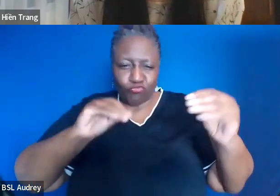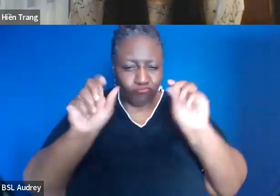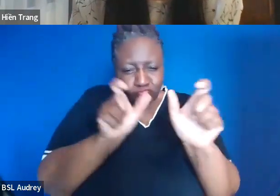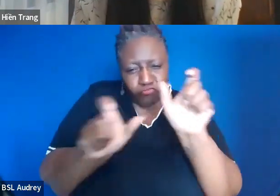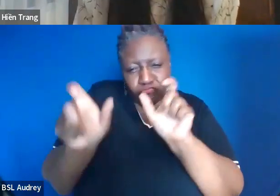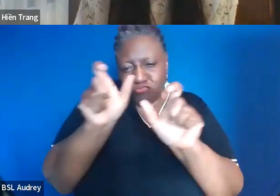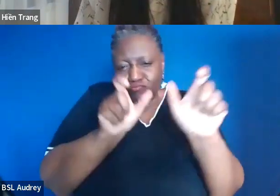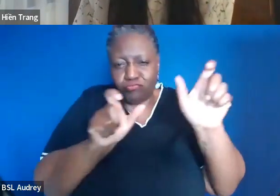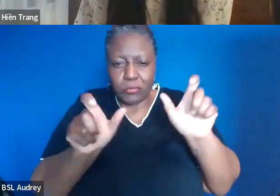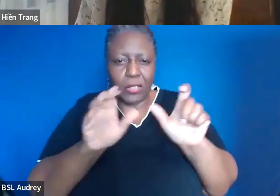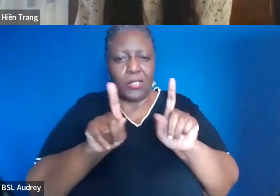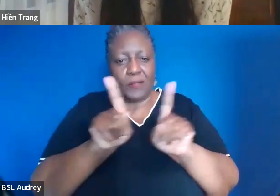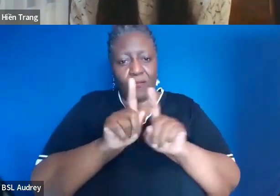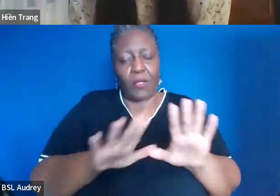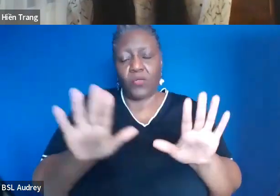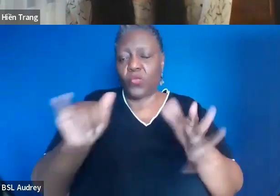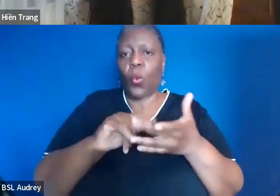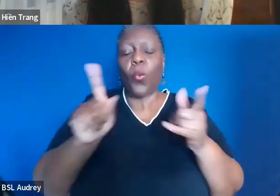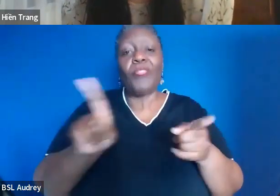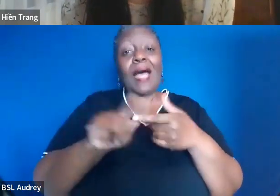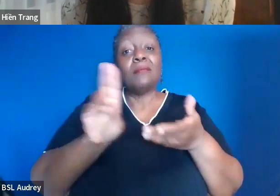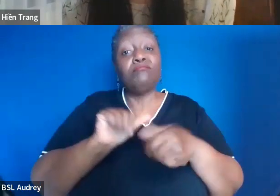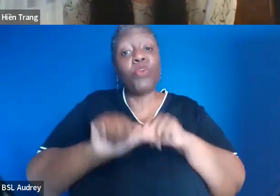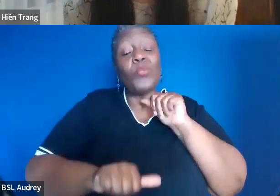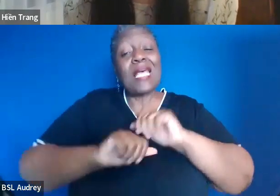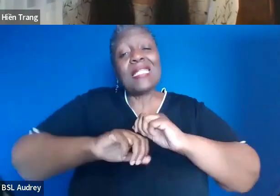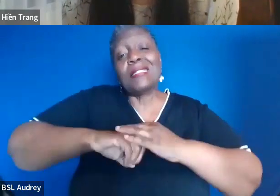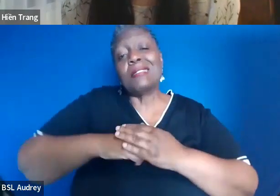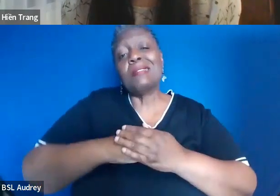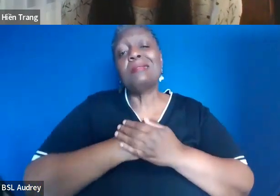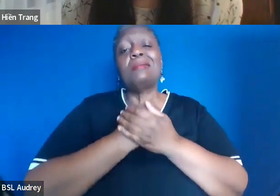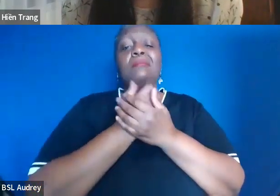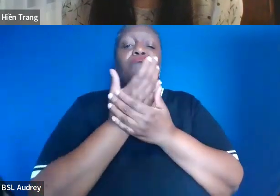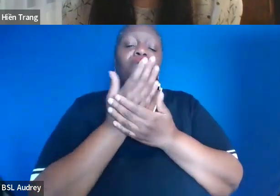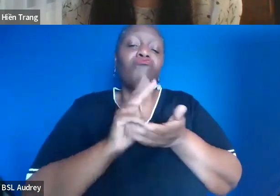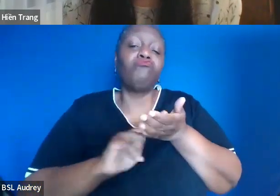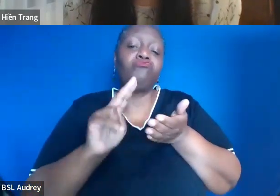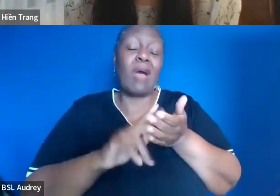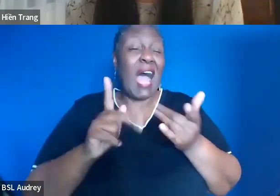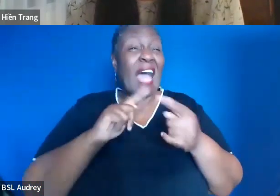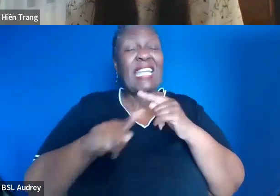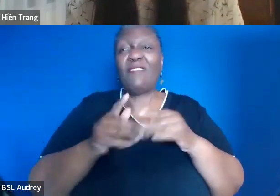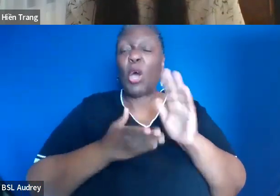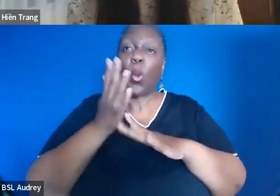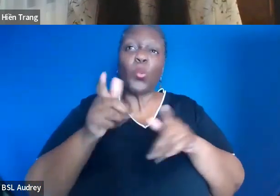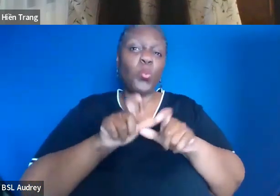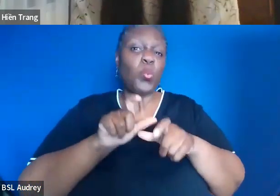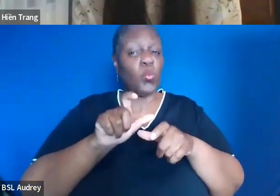so as you can see it was a very organic process and I had never officially taken a class I had